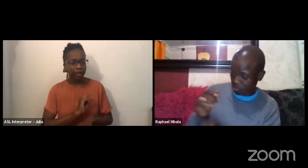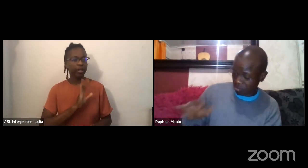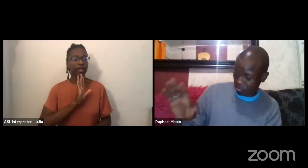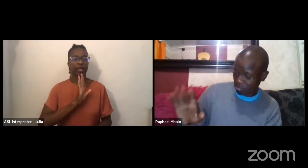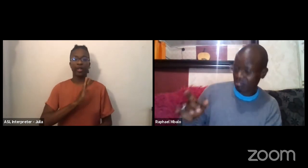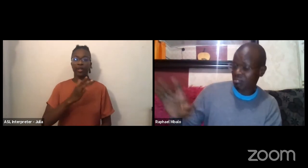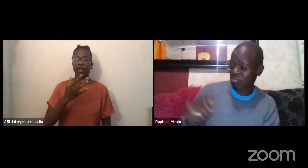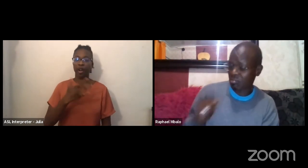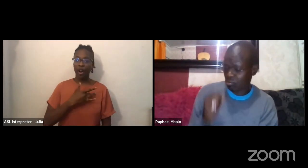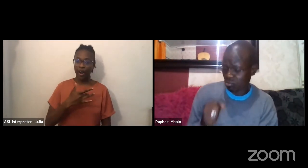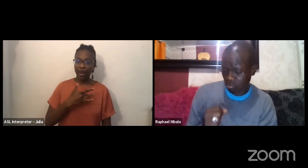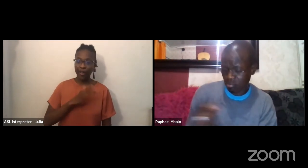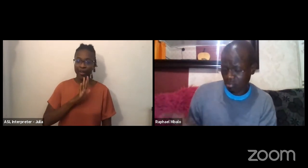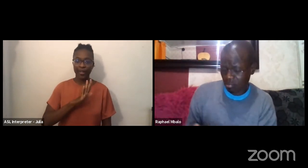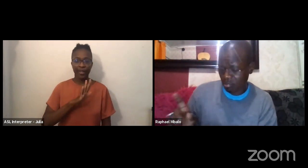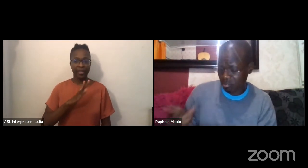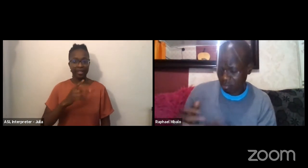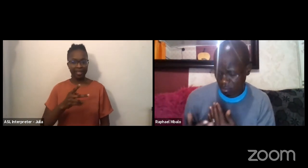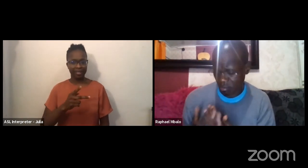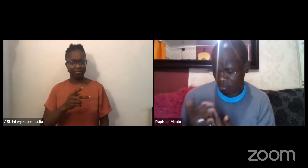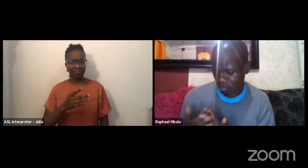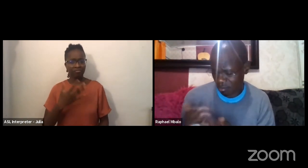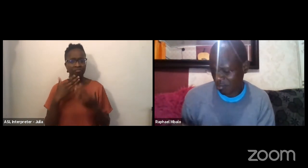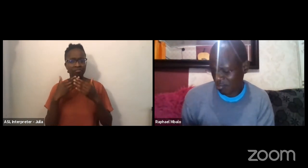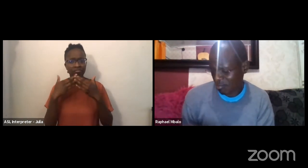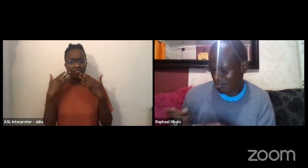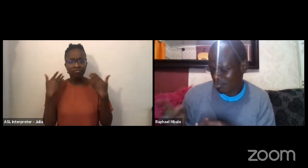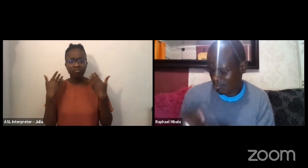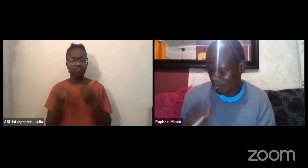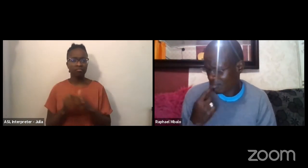that she is unapologetically who she is.